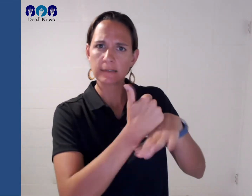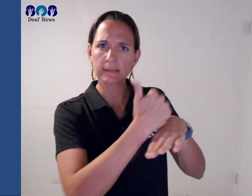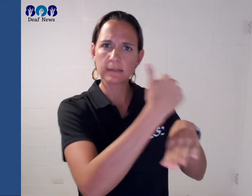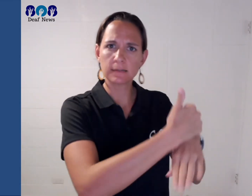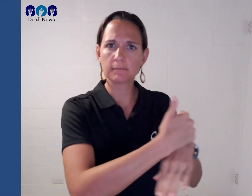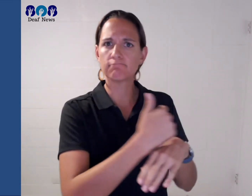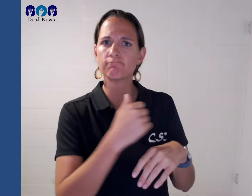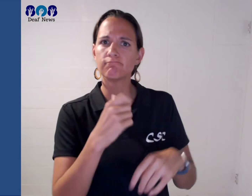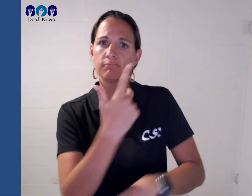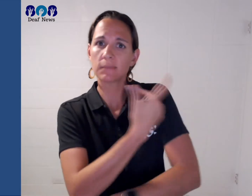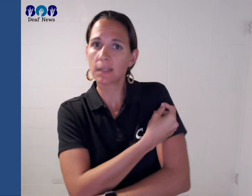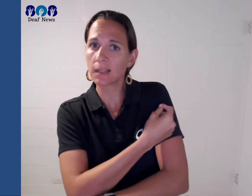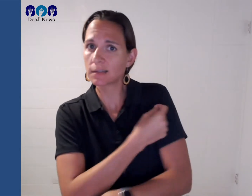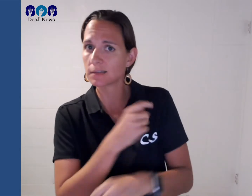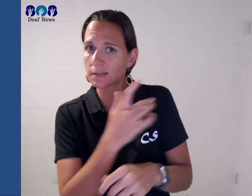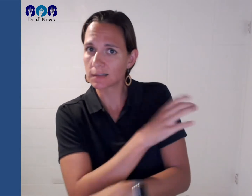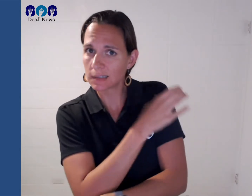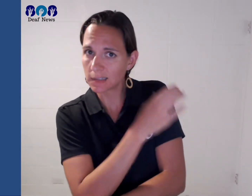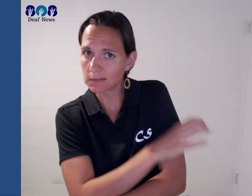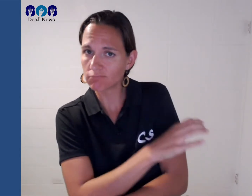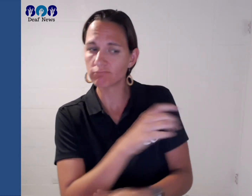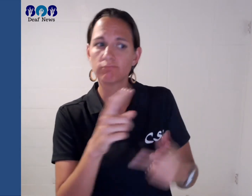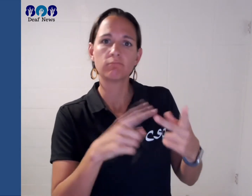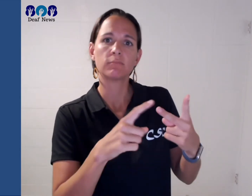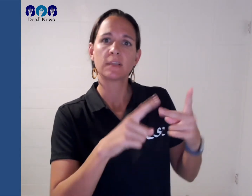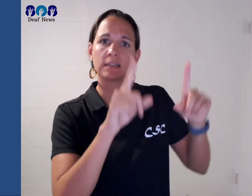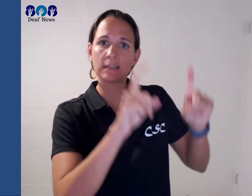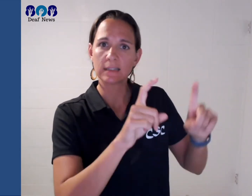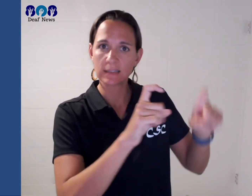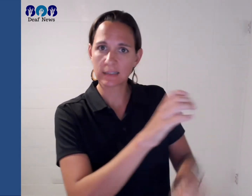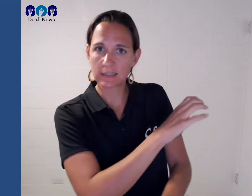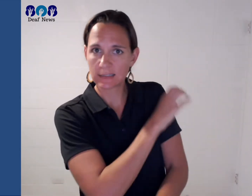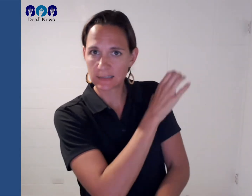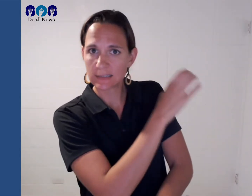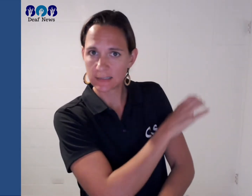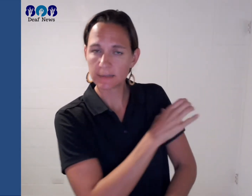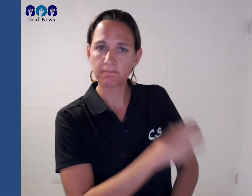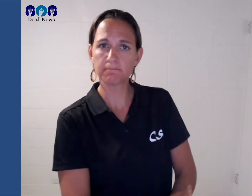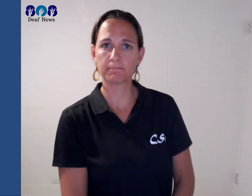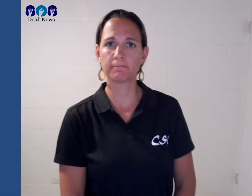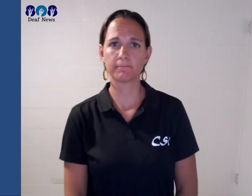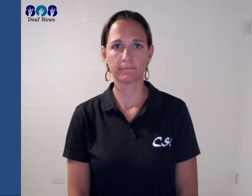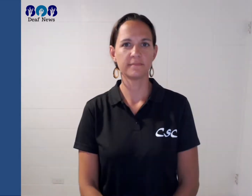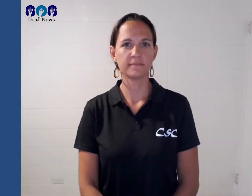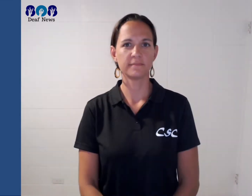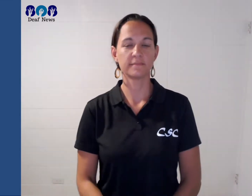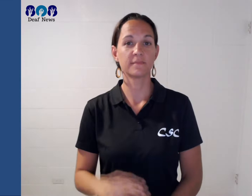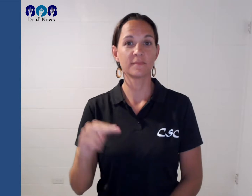and get it under control. They have set up vaccination and testing clinics.